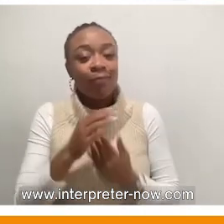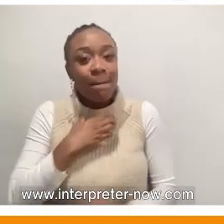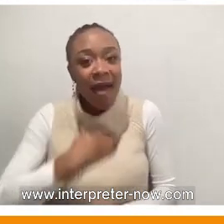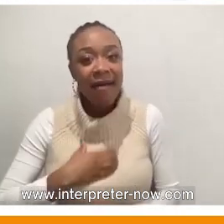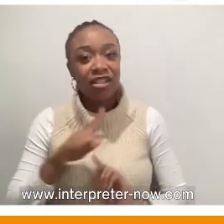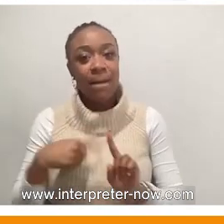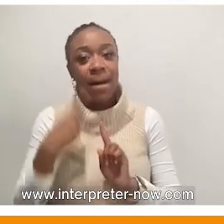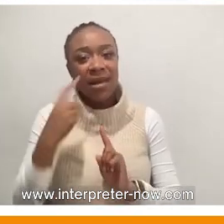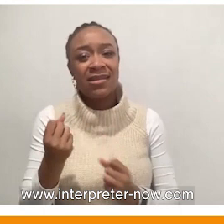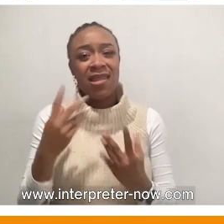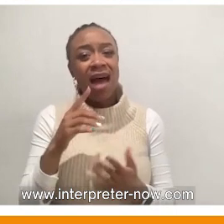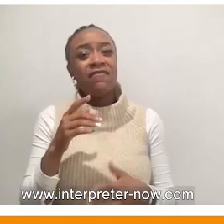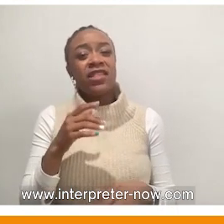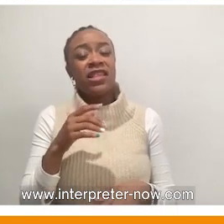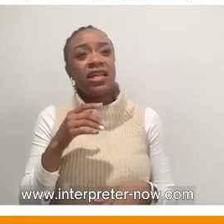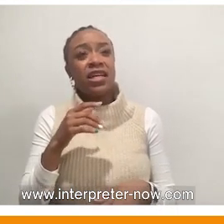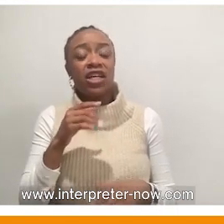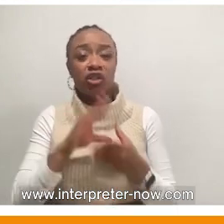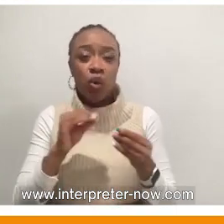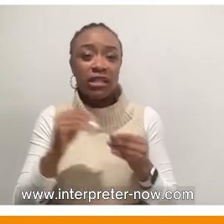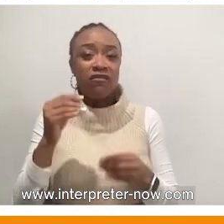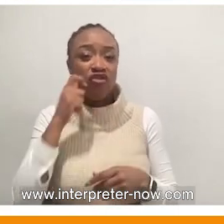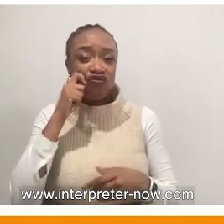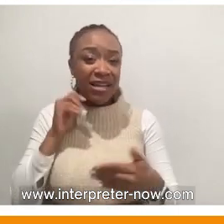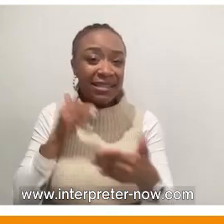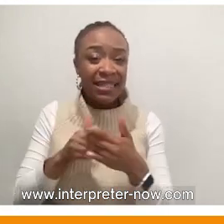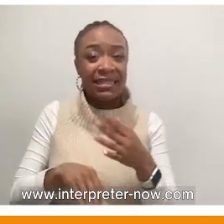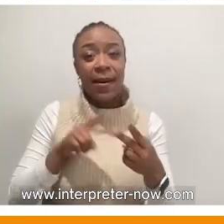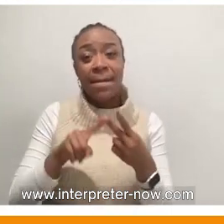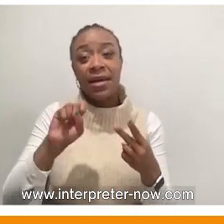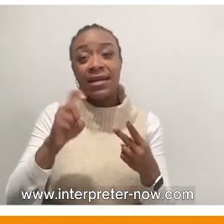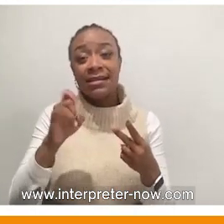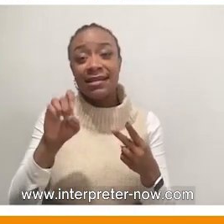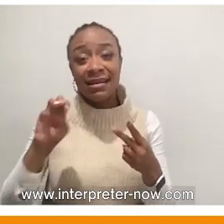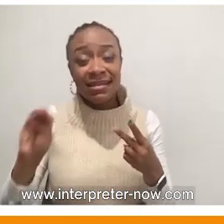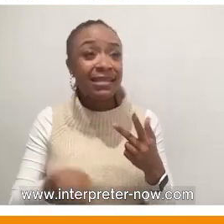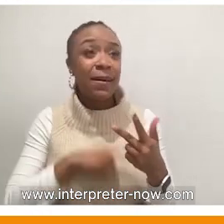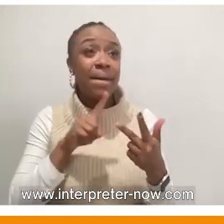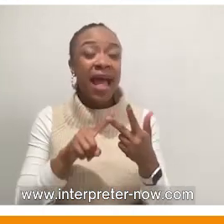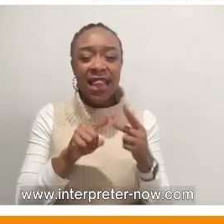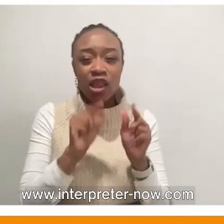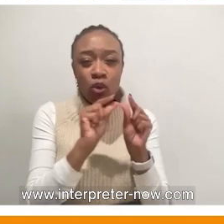It's like, a lot of the stories of the racism, the sexism, that microaggressions, they go